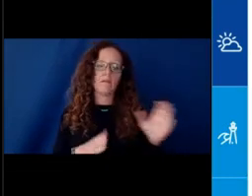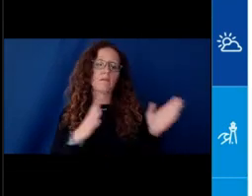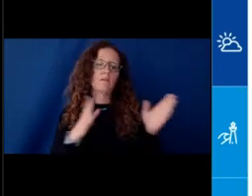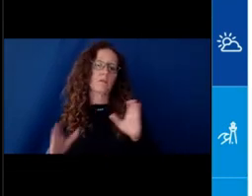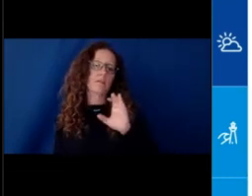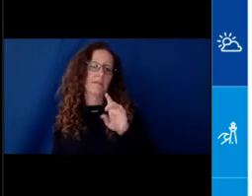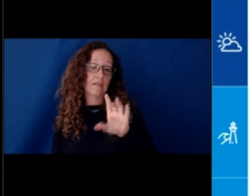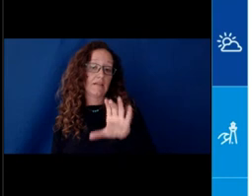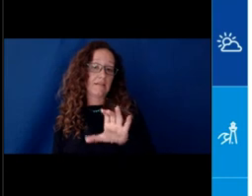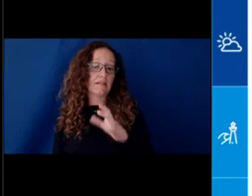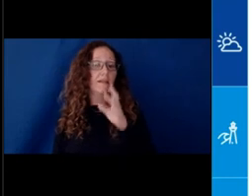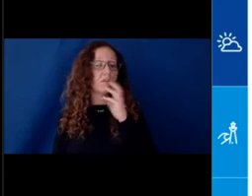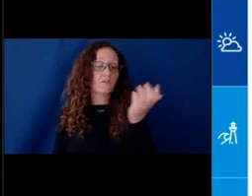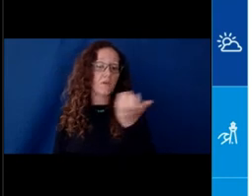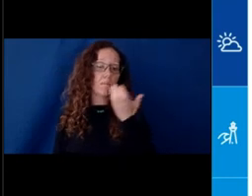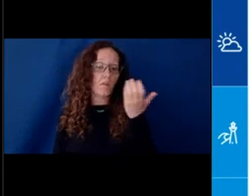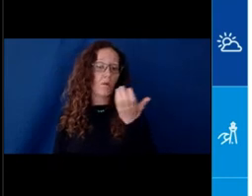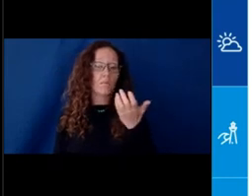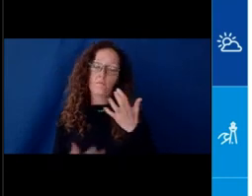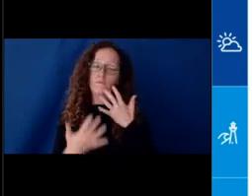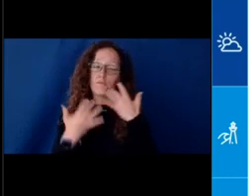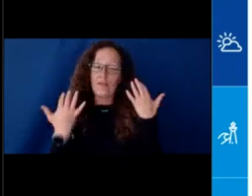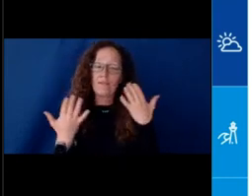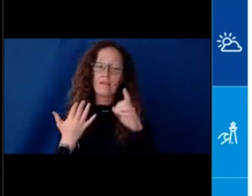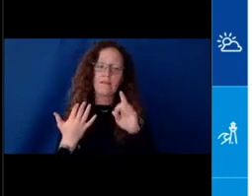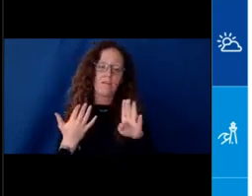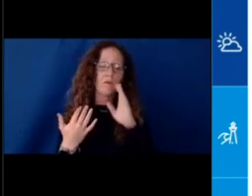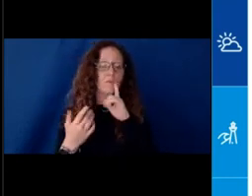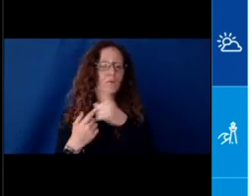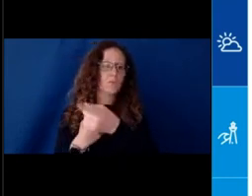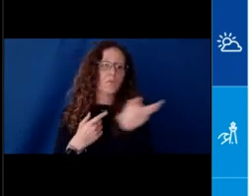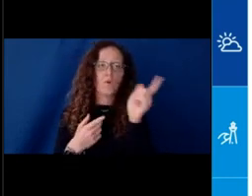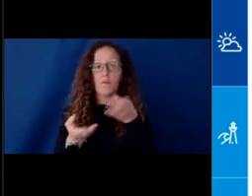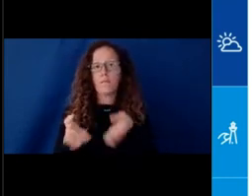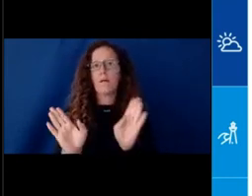dashboard that equips the public with access to the HeatRisk forecasts and the information they